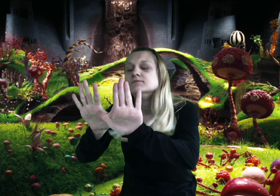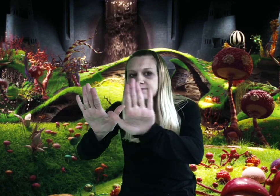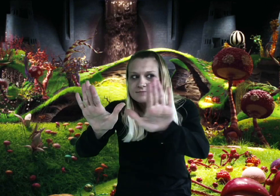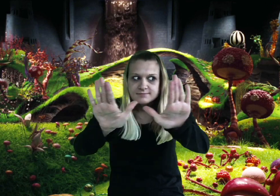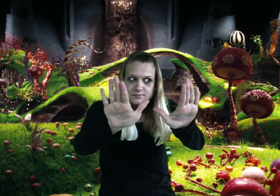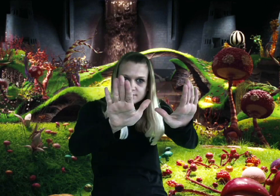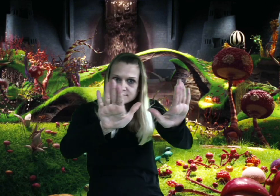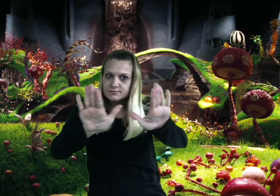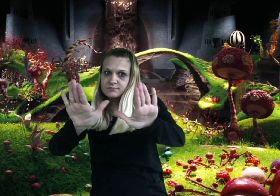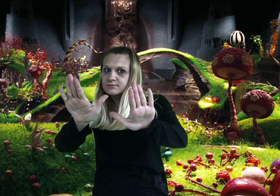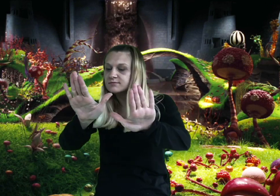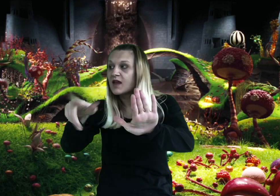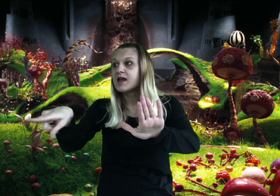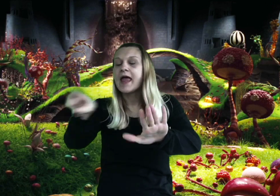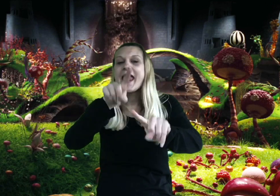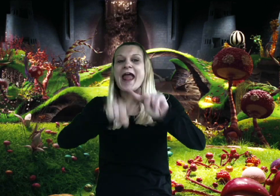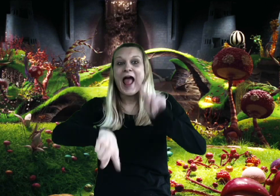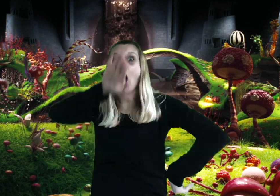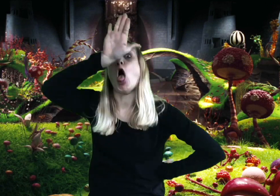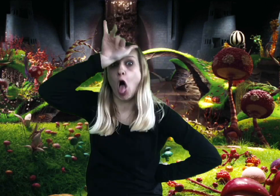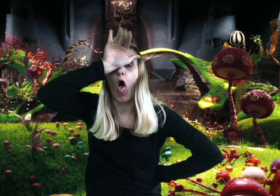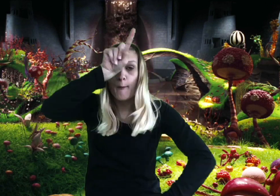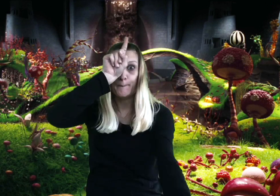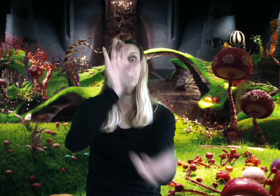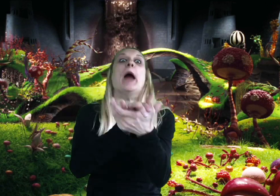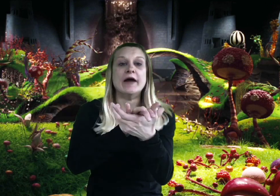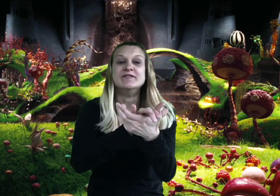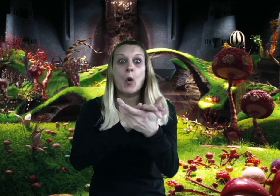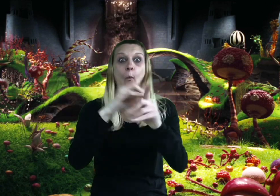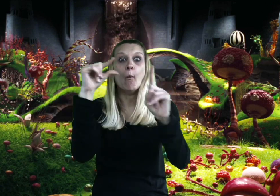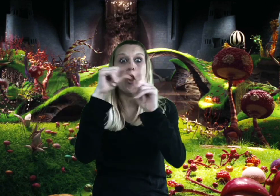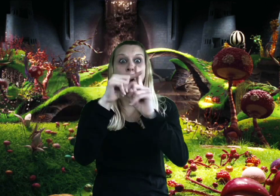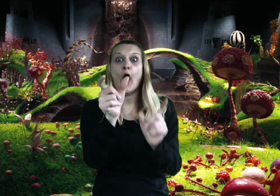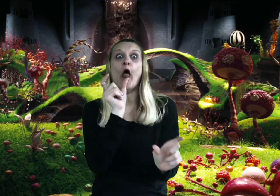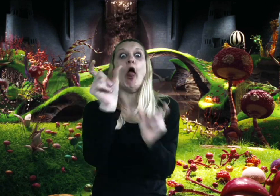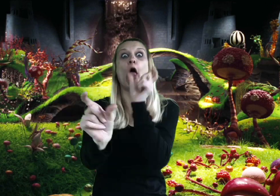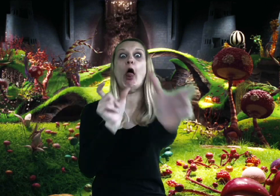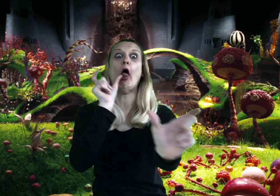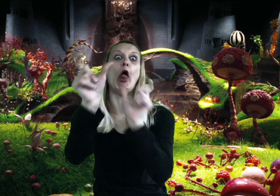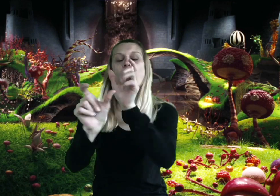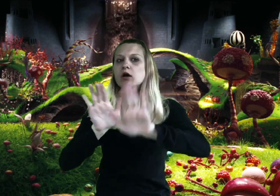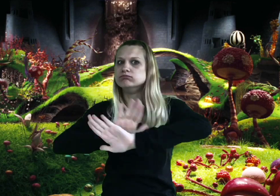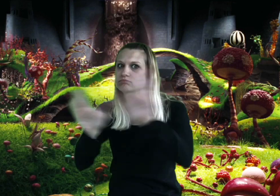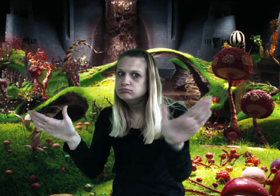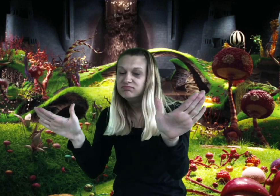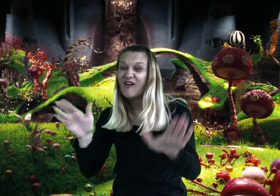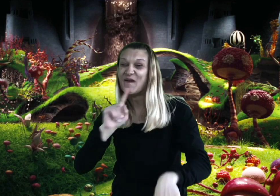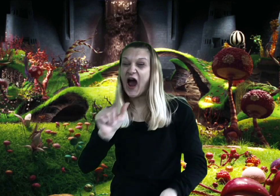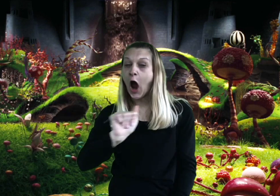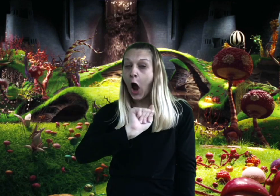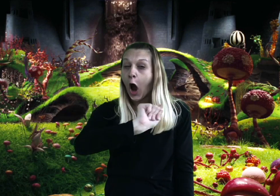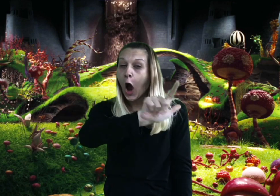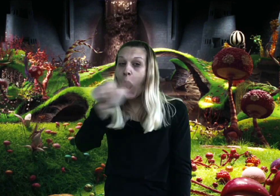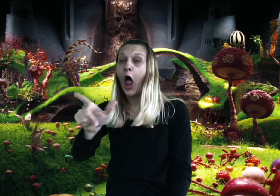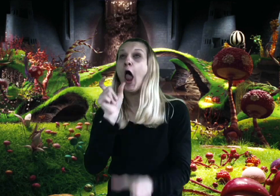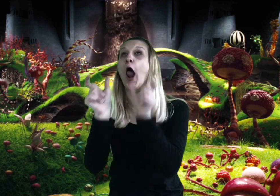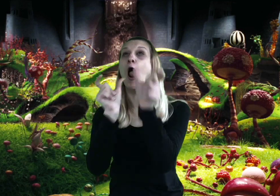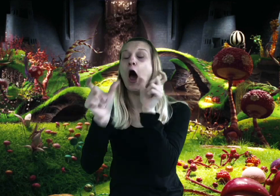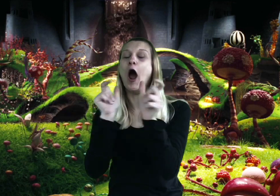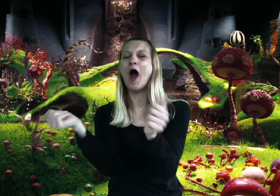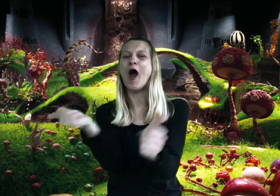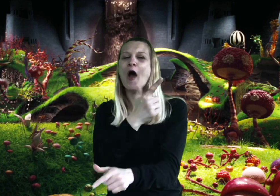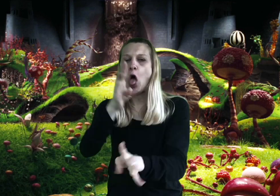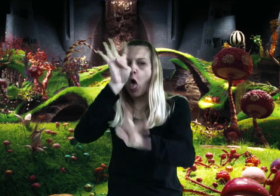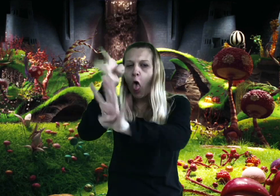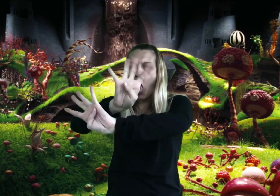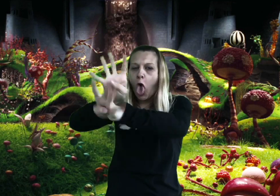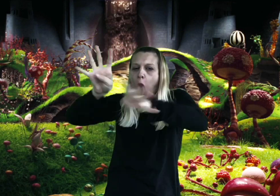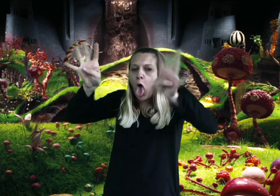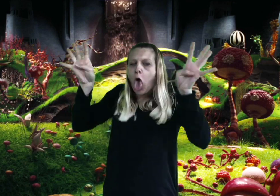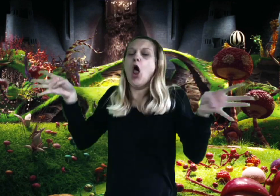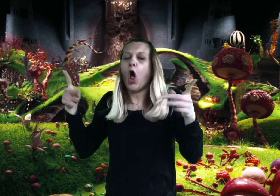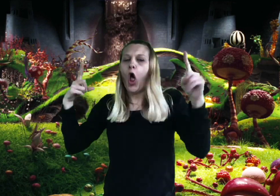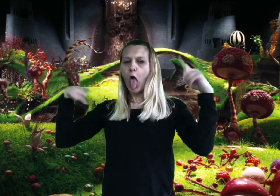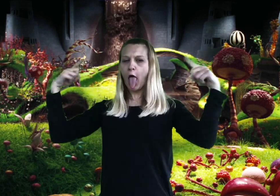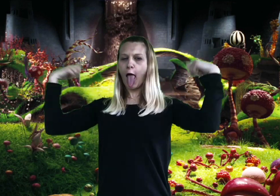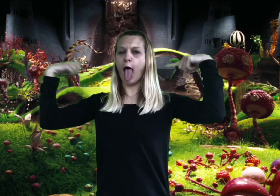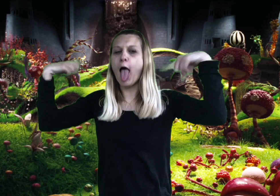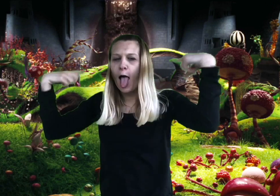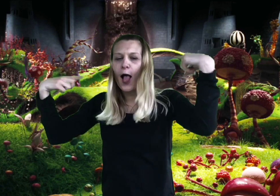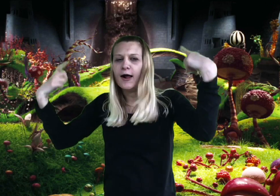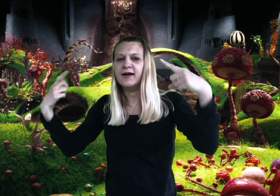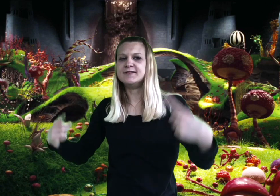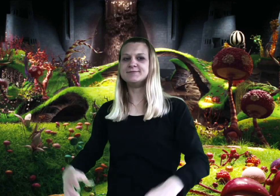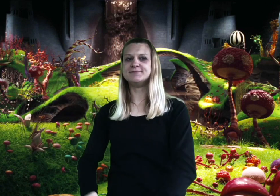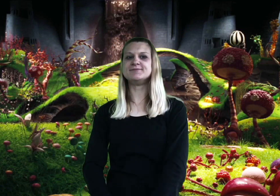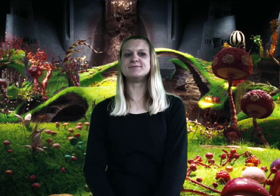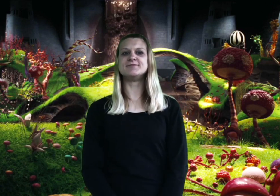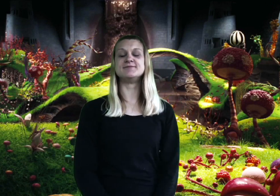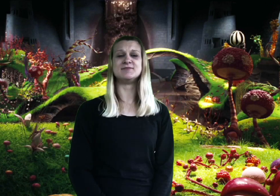But you mustn’t believe a word they said. It’s all nonsense, every bit of it!"